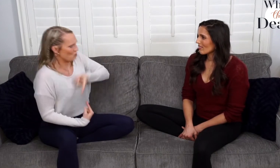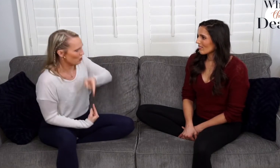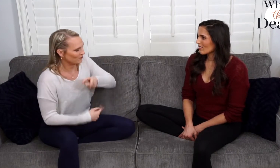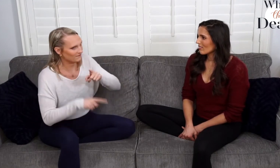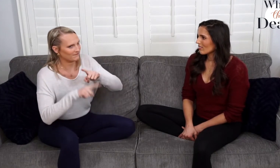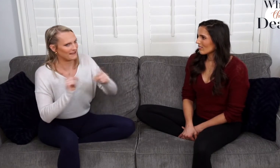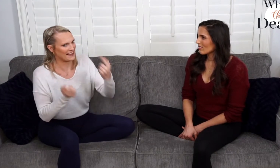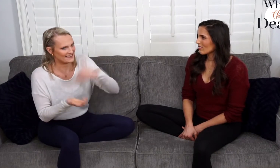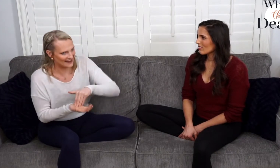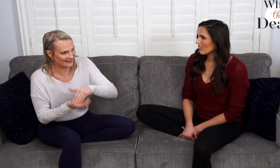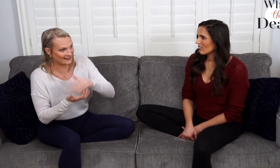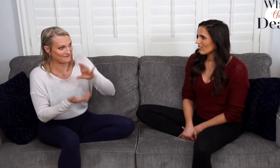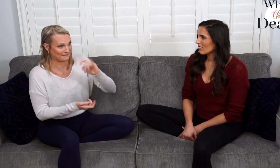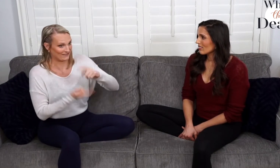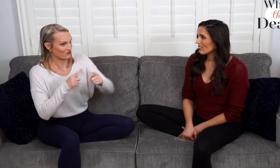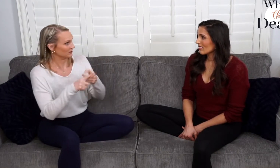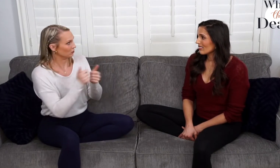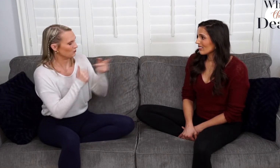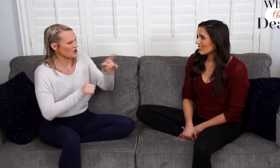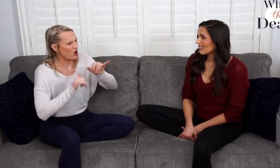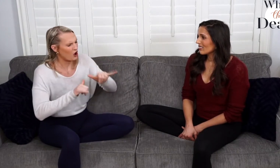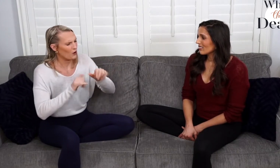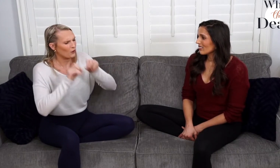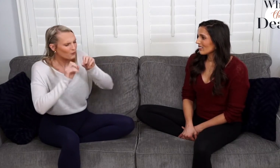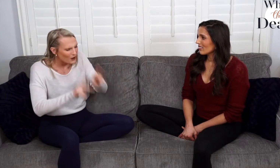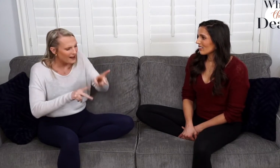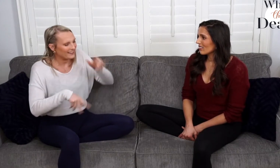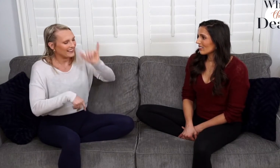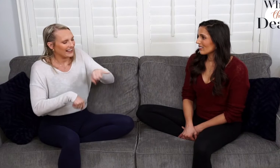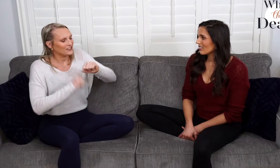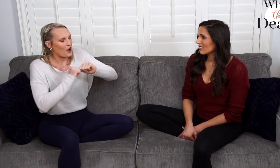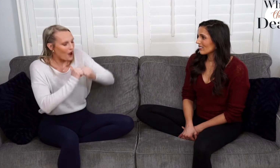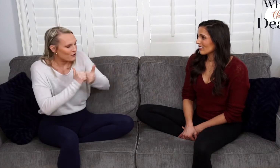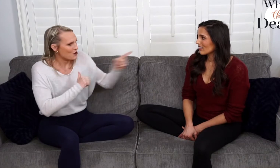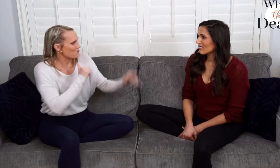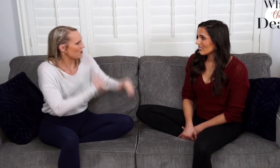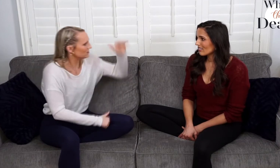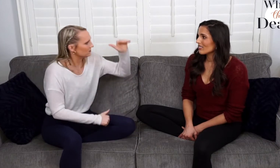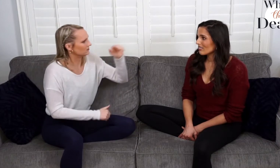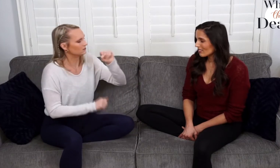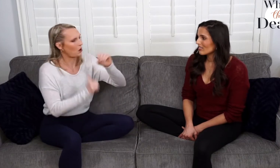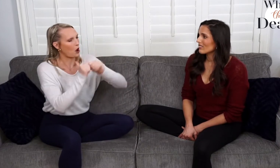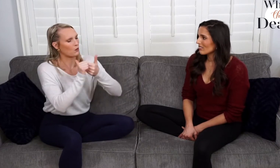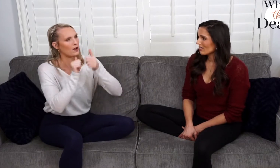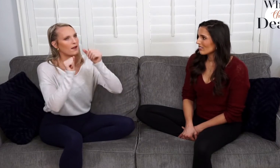and that's a struggle but again being friends with you. I'm like, oh, okay. That's how you were raised